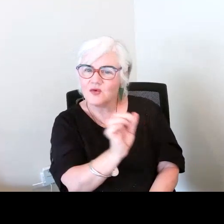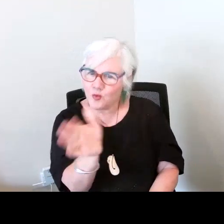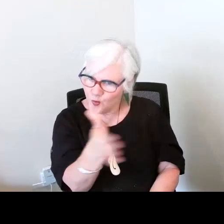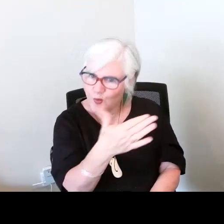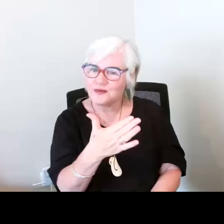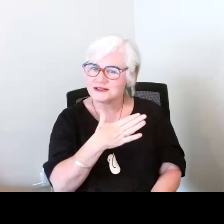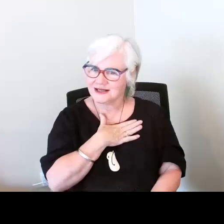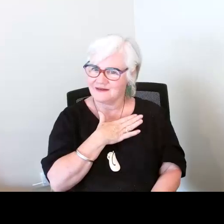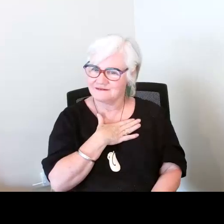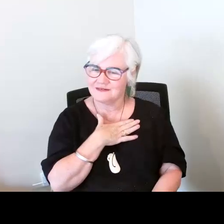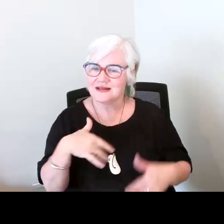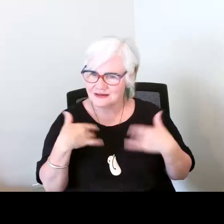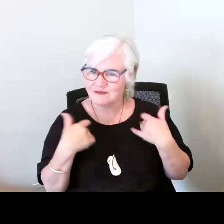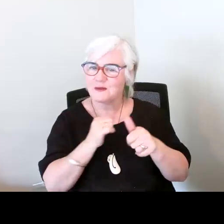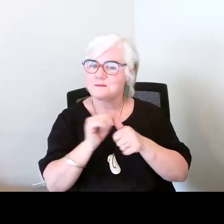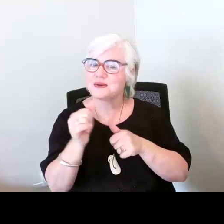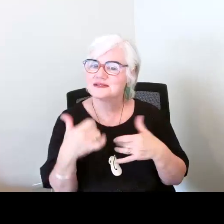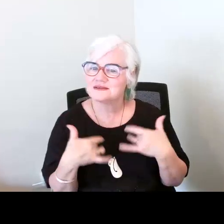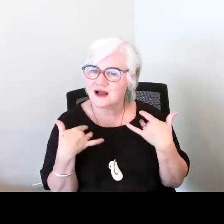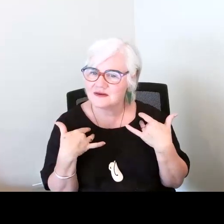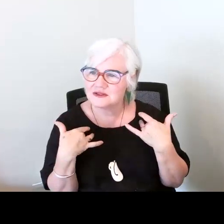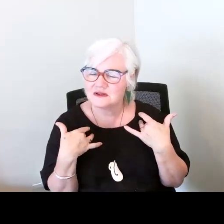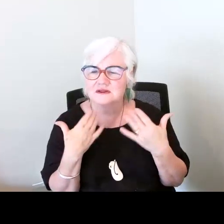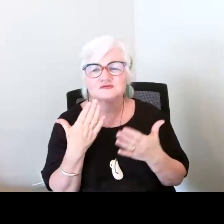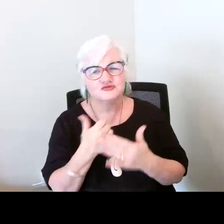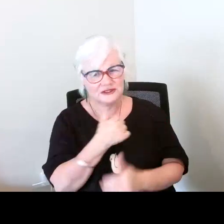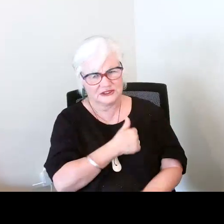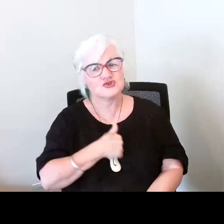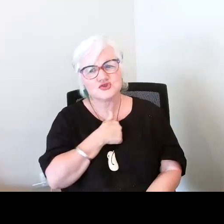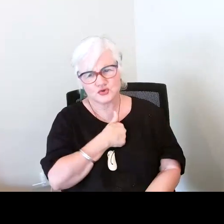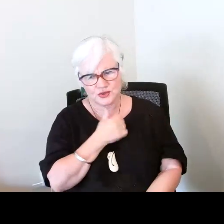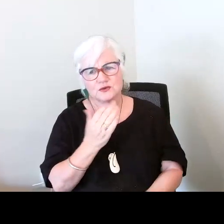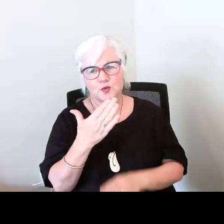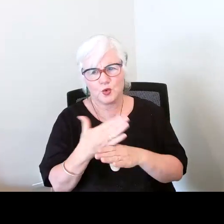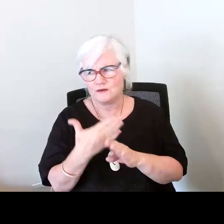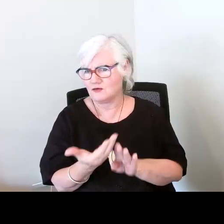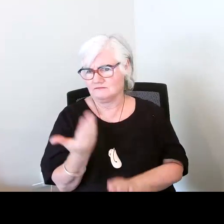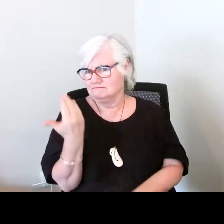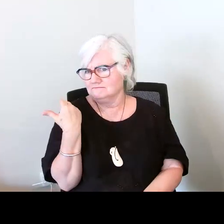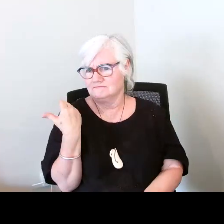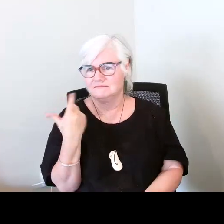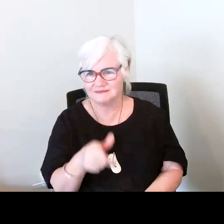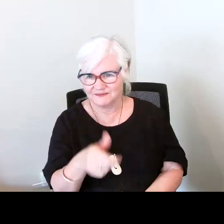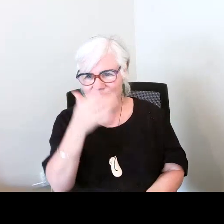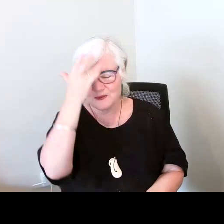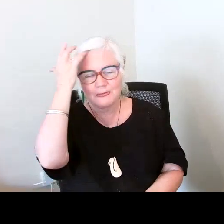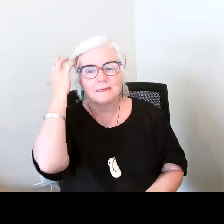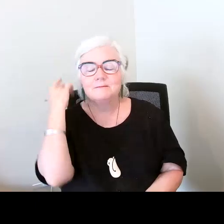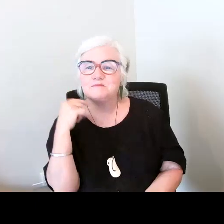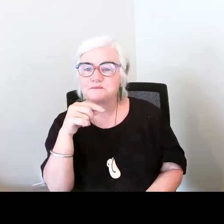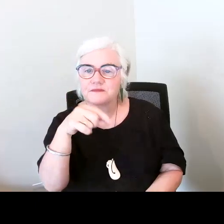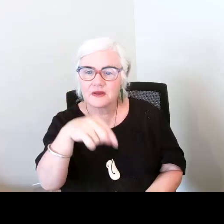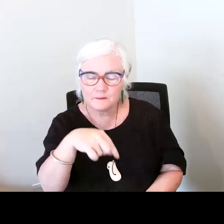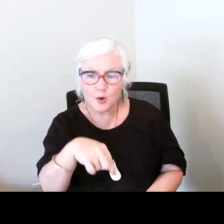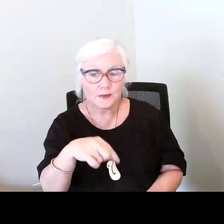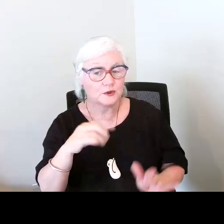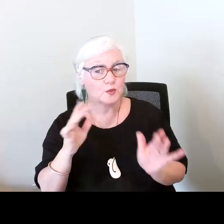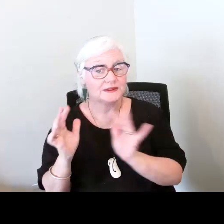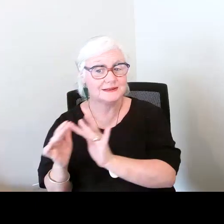I have really enjoyed the work since I started. Currently we are networking to spread the word